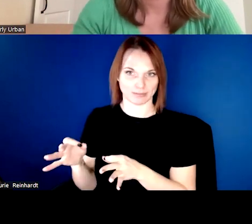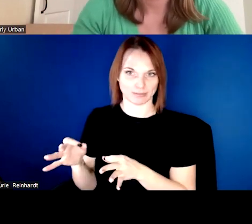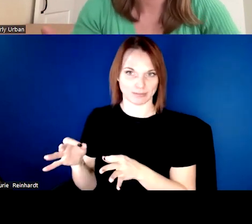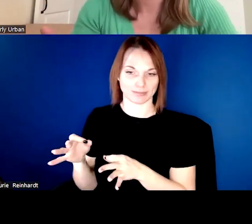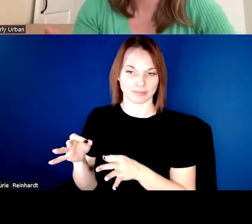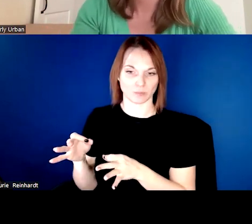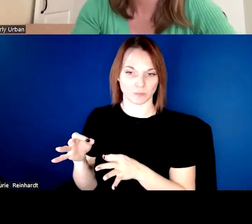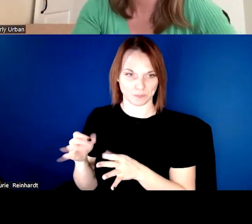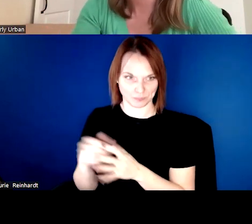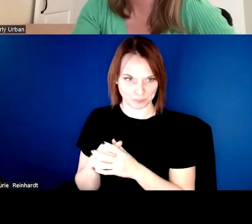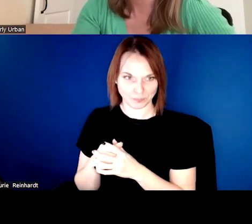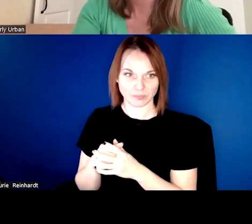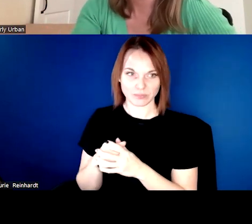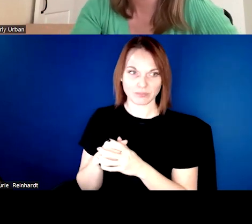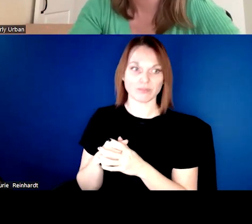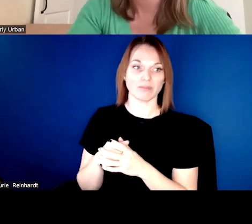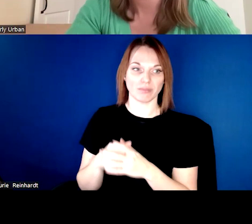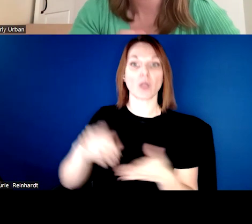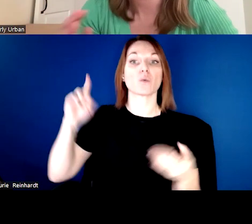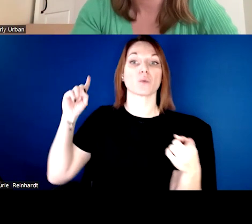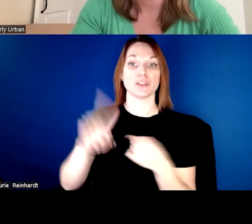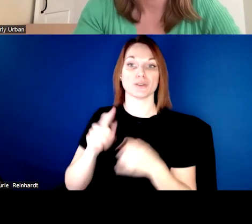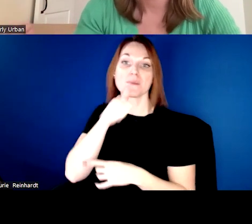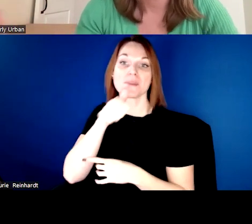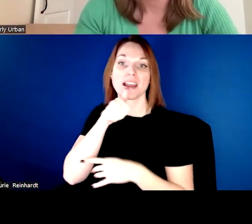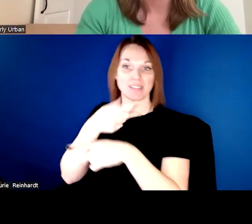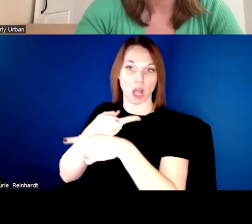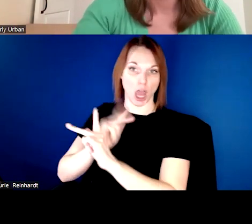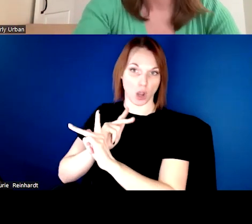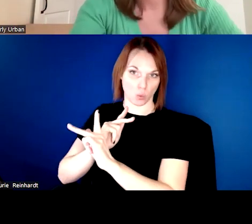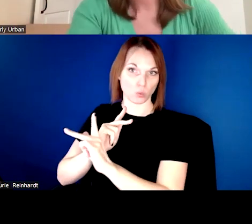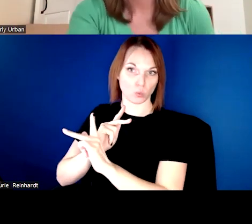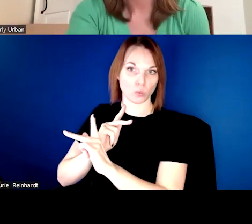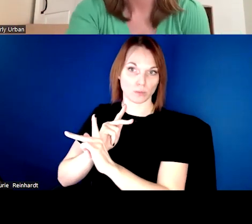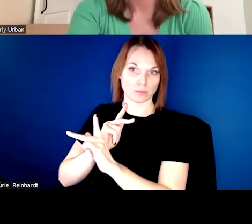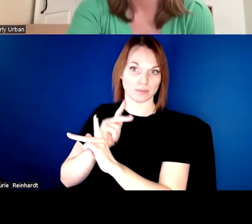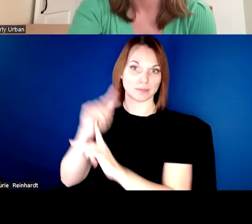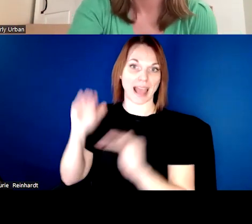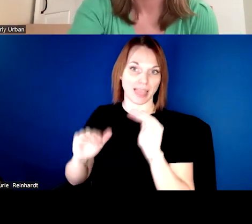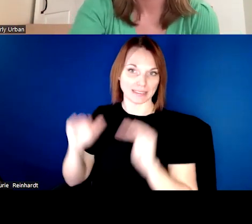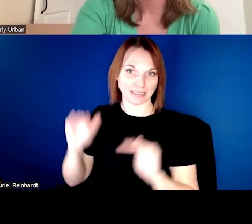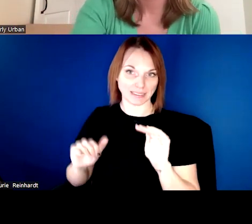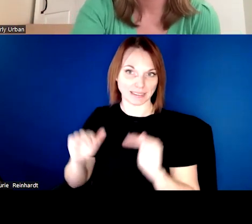reduce private loan balances for those who were borrowing from private sources as well.